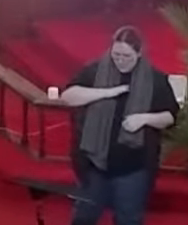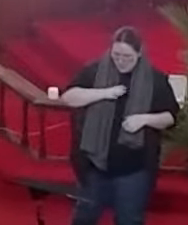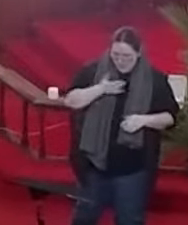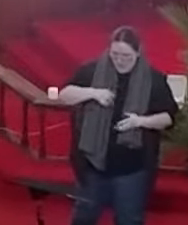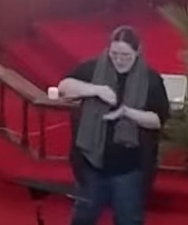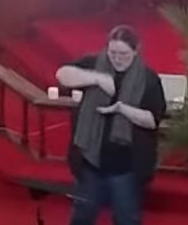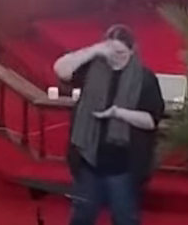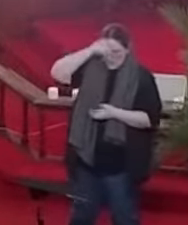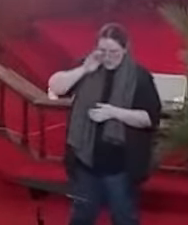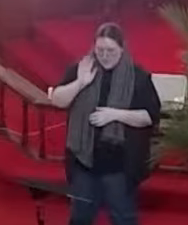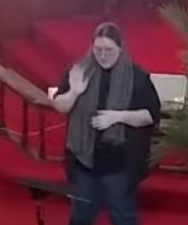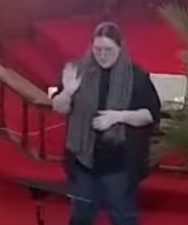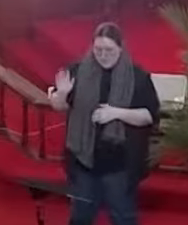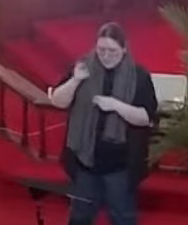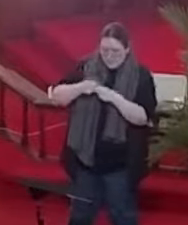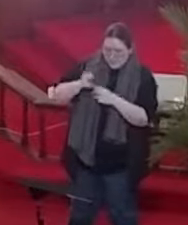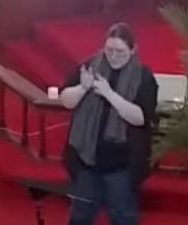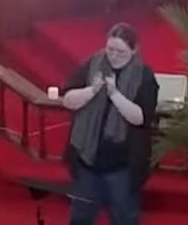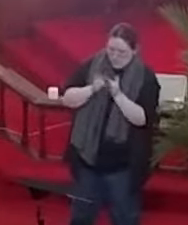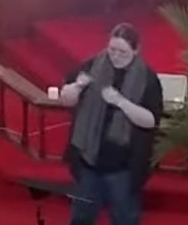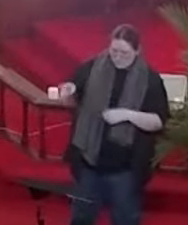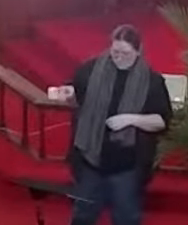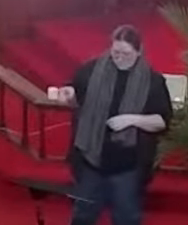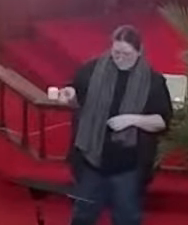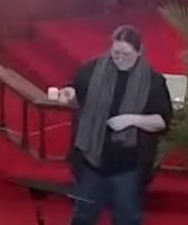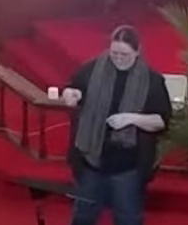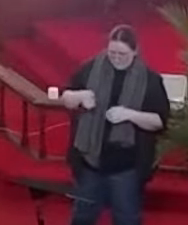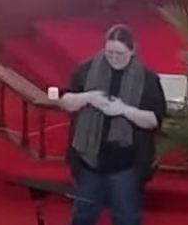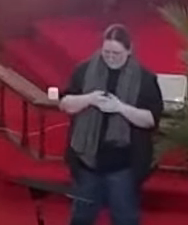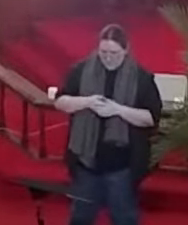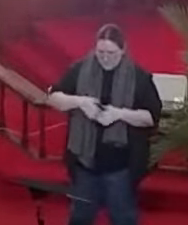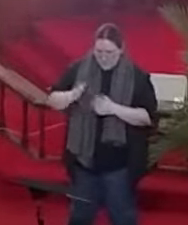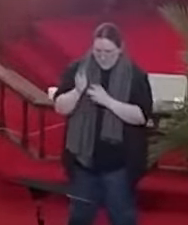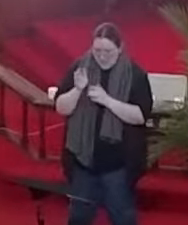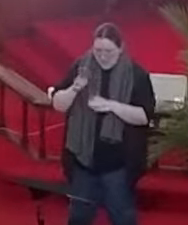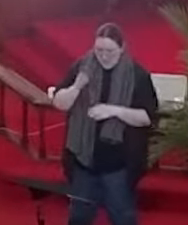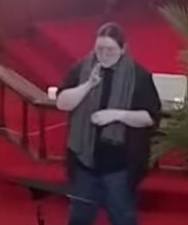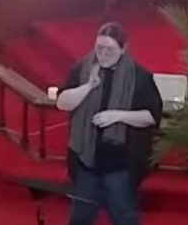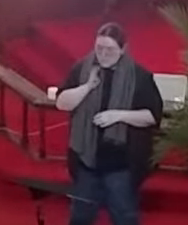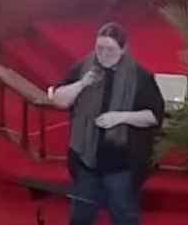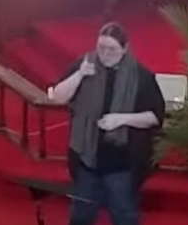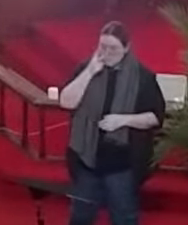I later learned His name was Jesus. And Jesus was talking to a blind man.